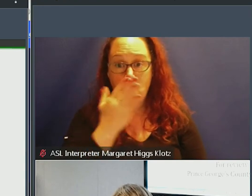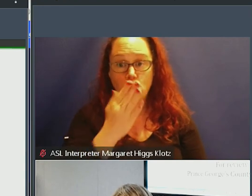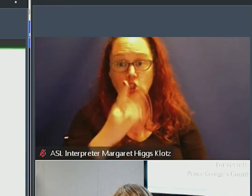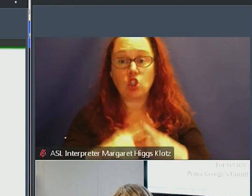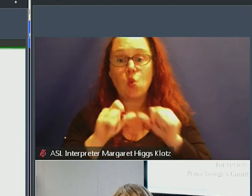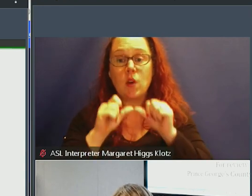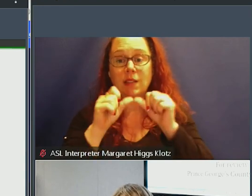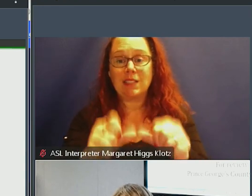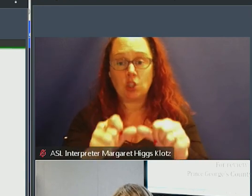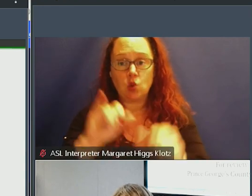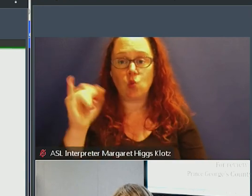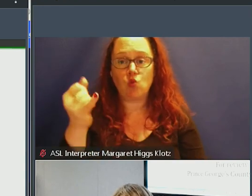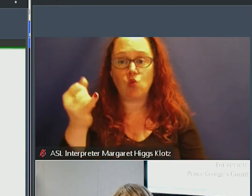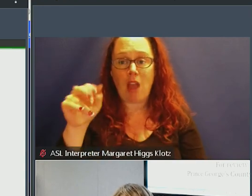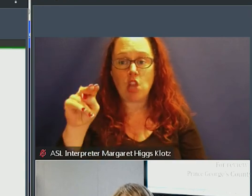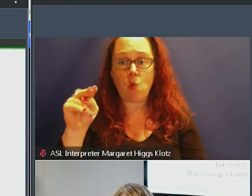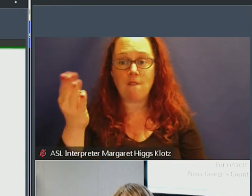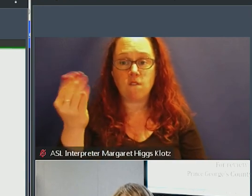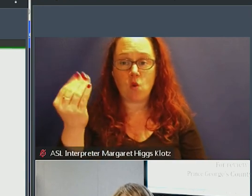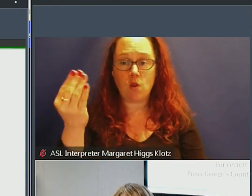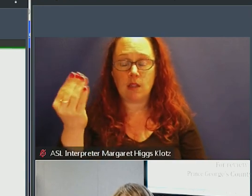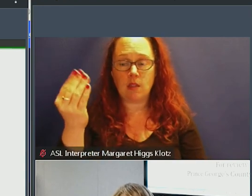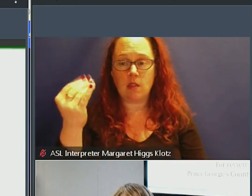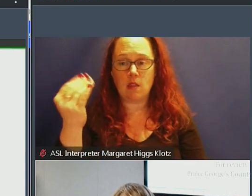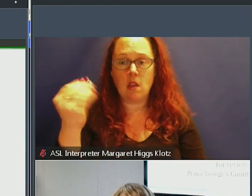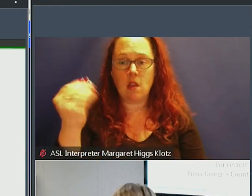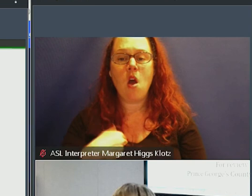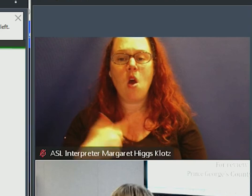what I would like to do is take the time to assess our